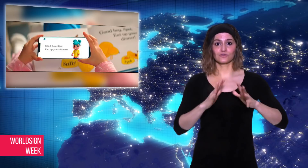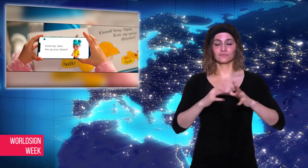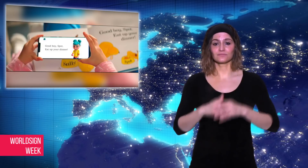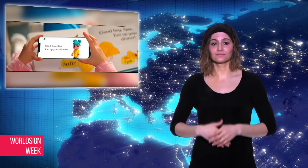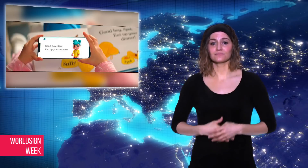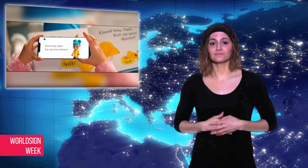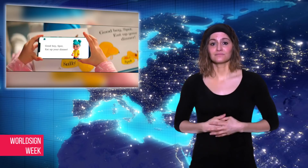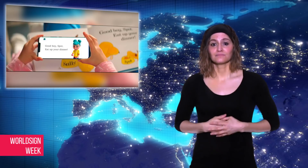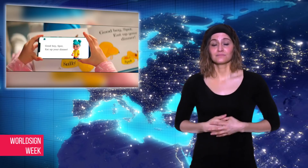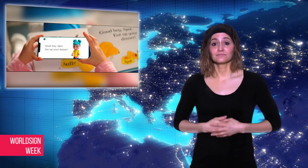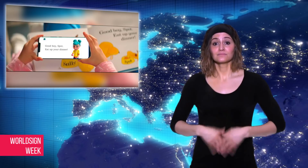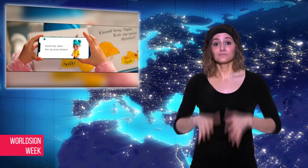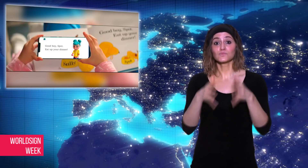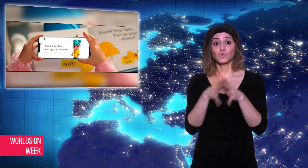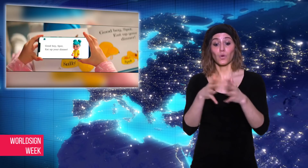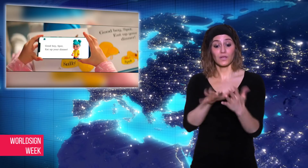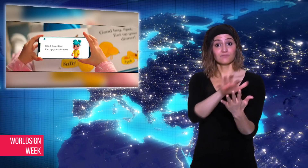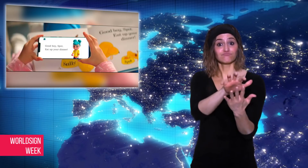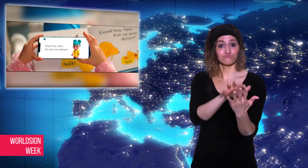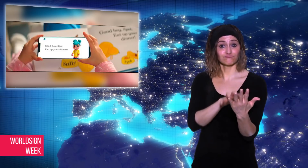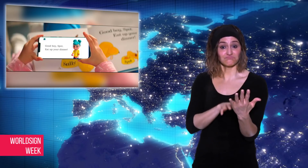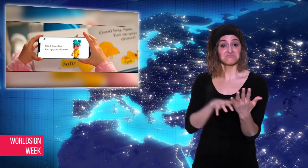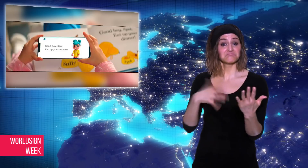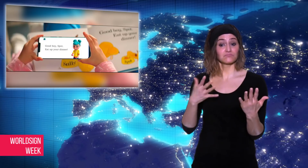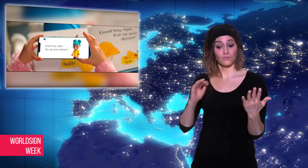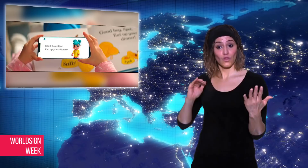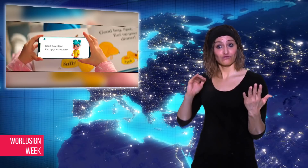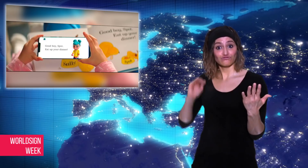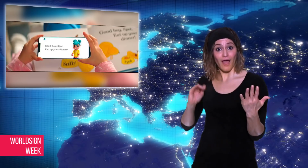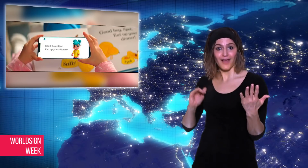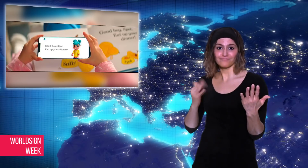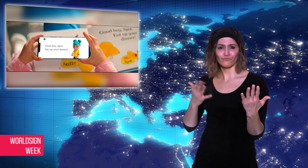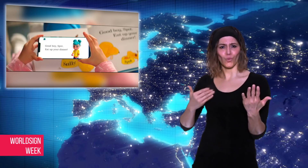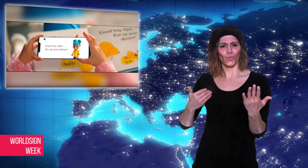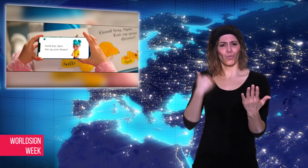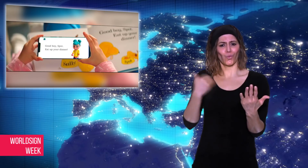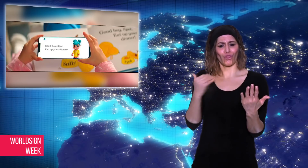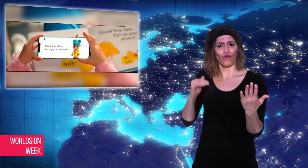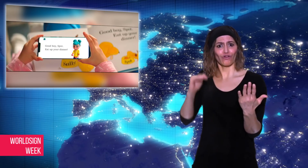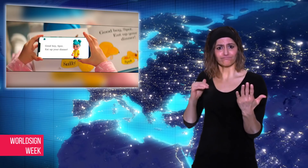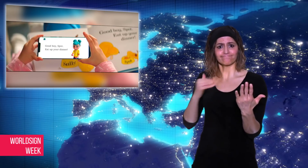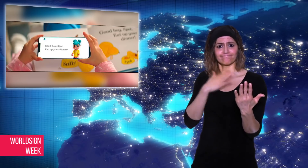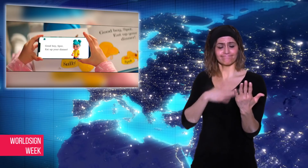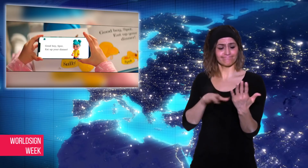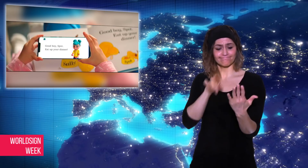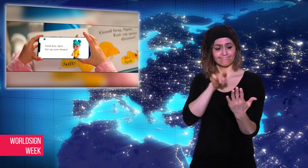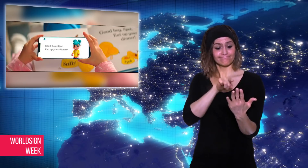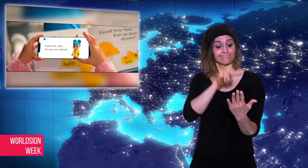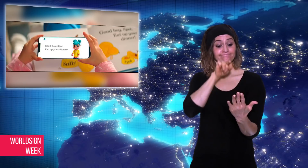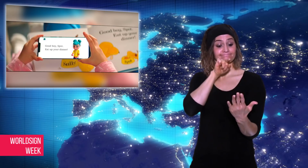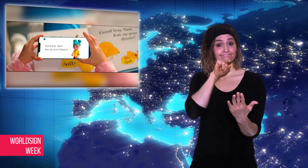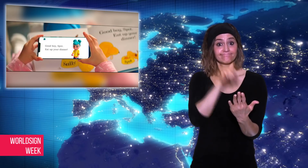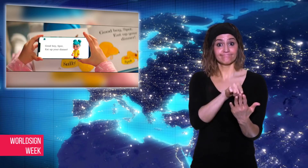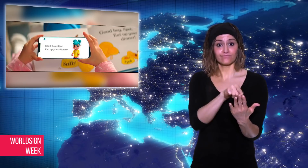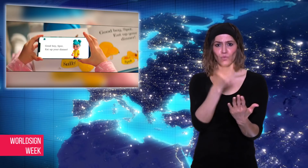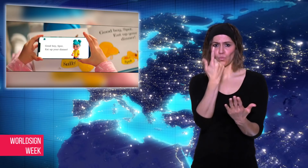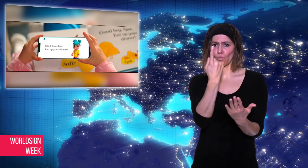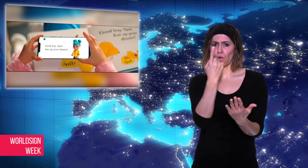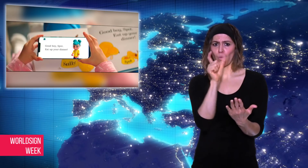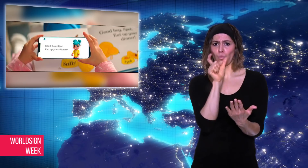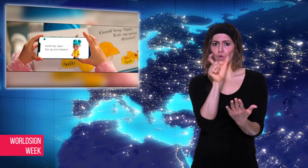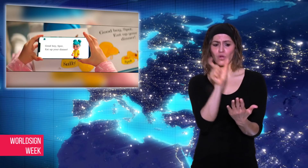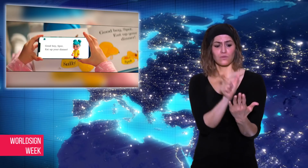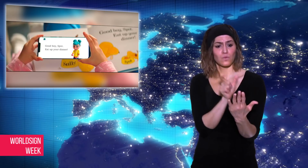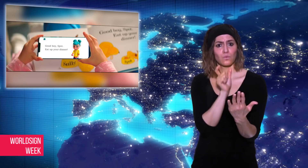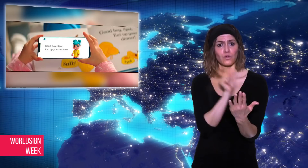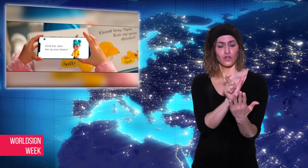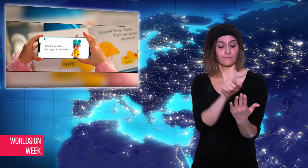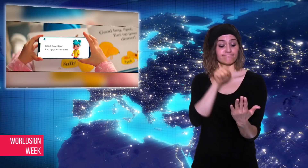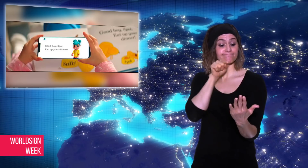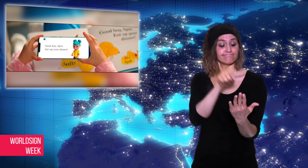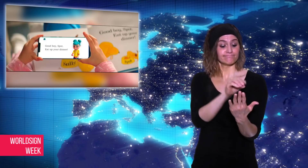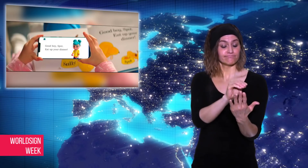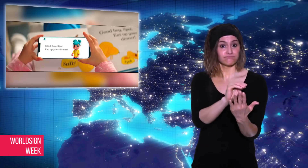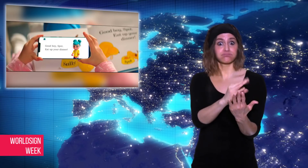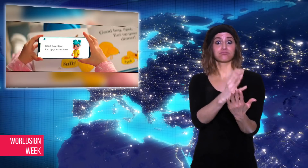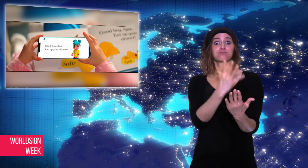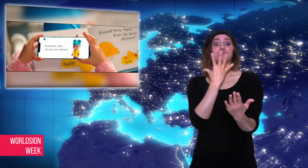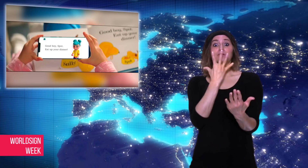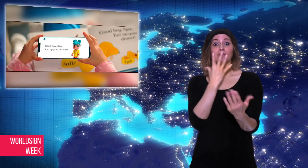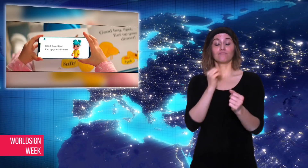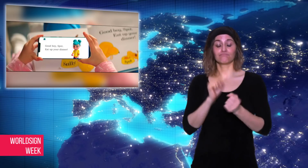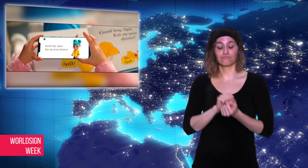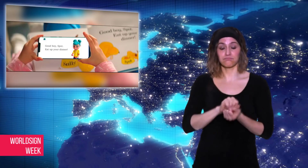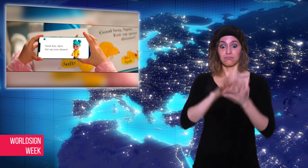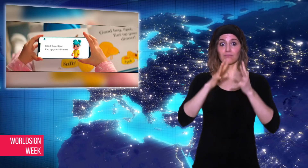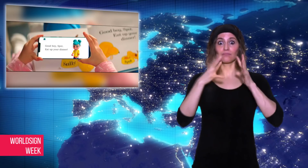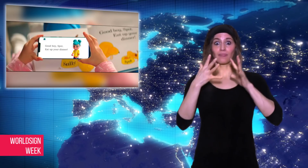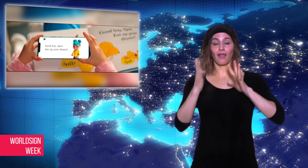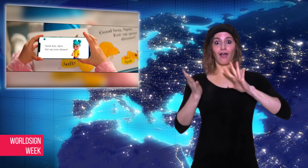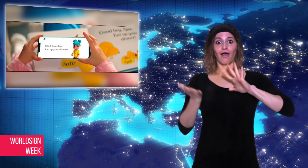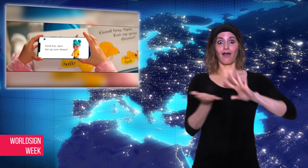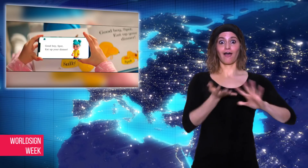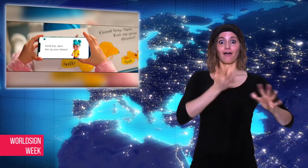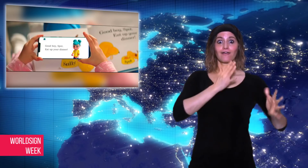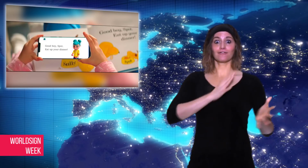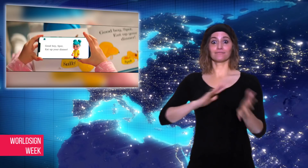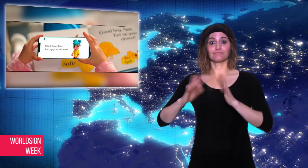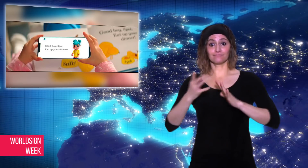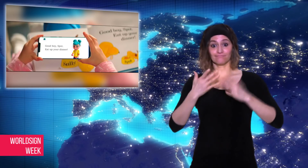translate into sign language. An avatar named Star signs the story